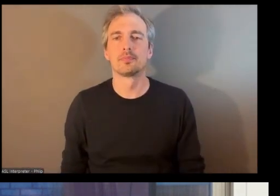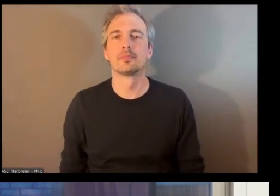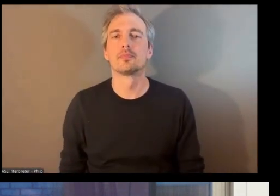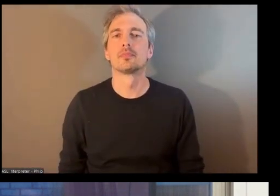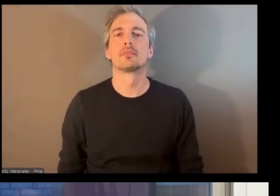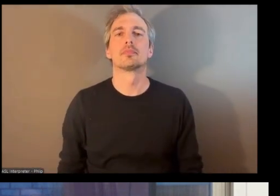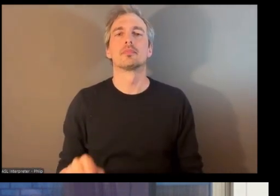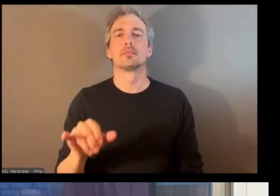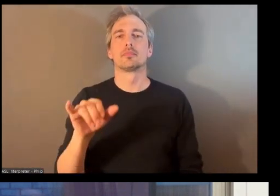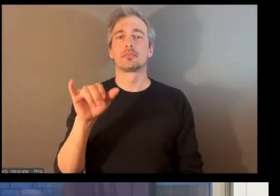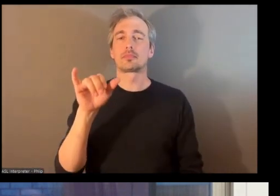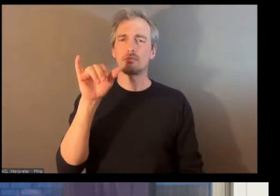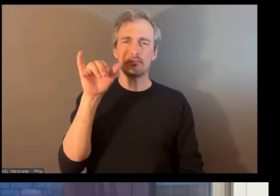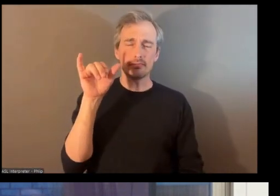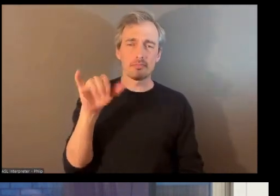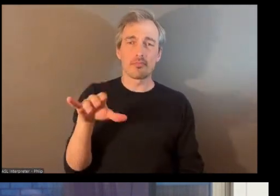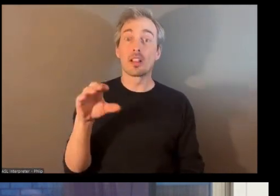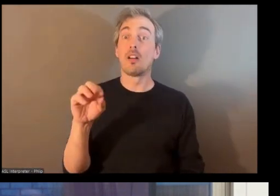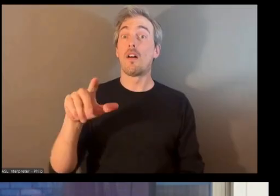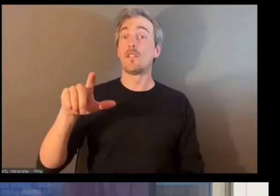Which is 7th to 9th grade.